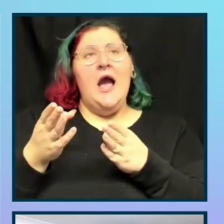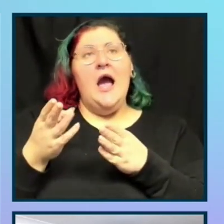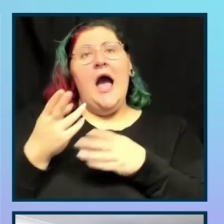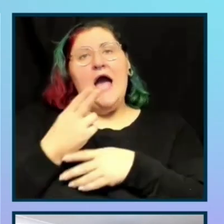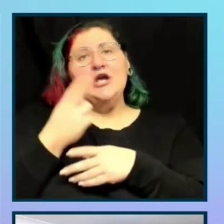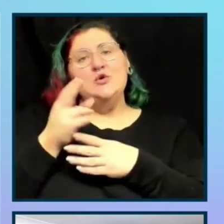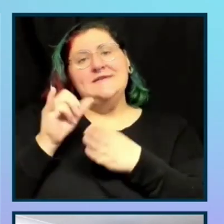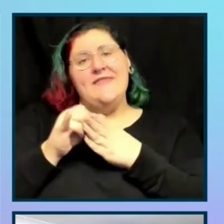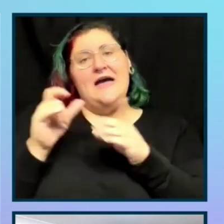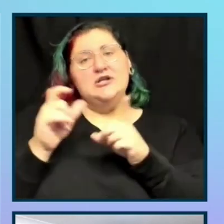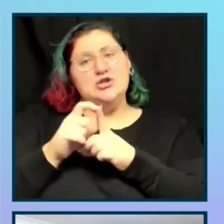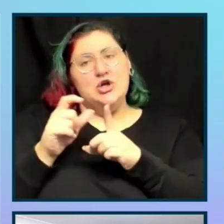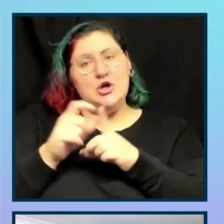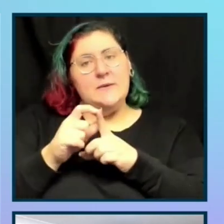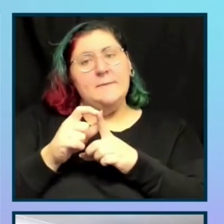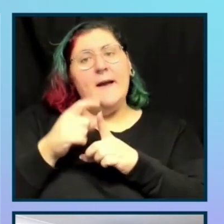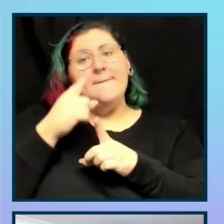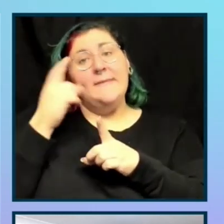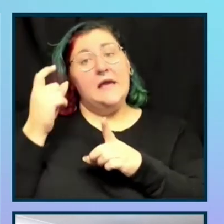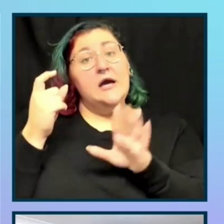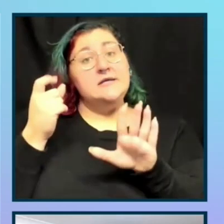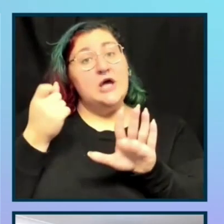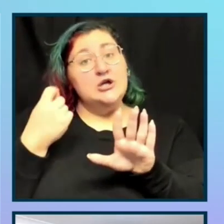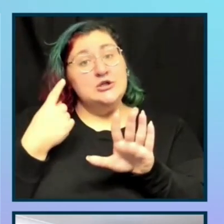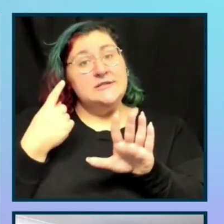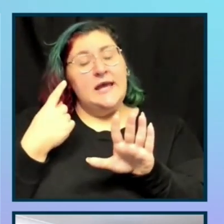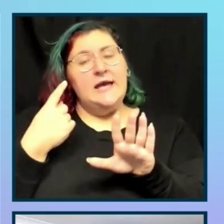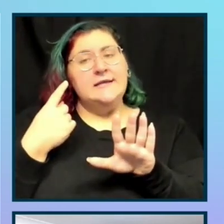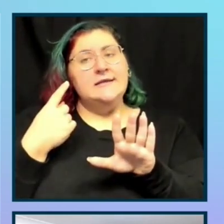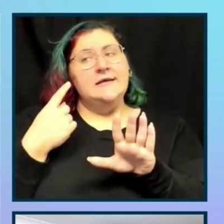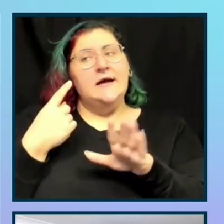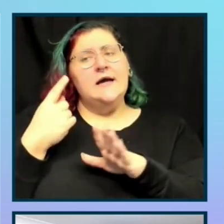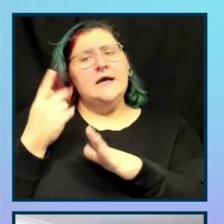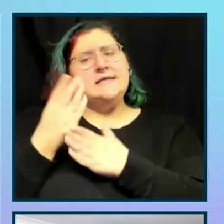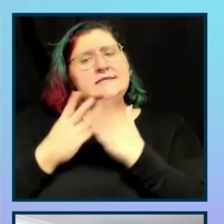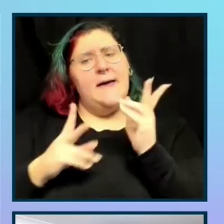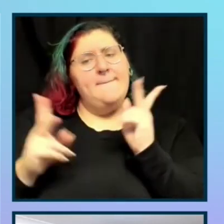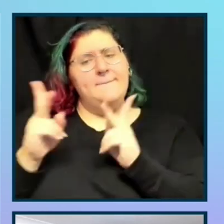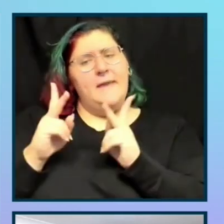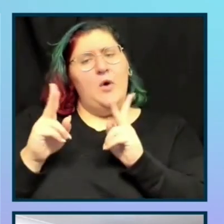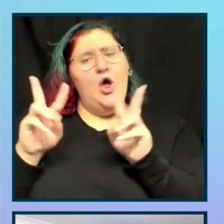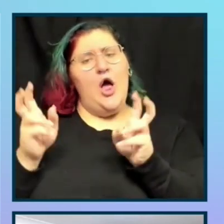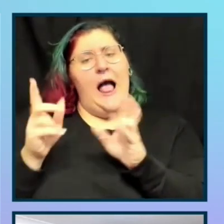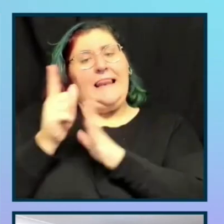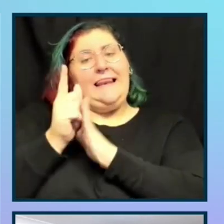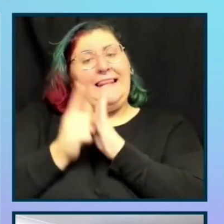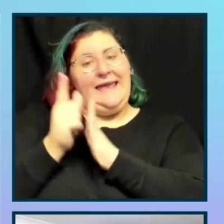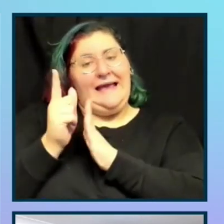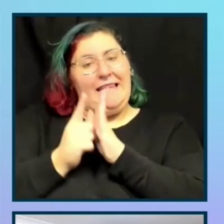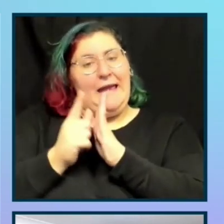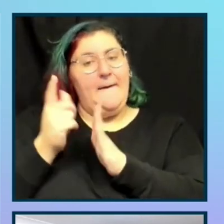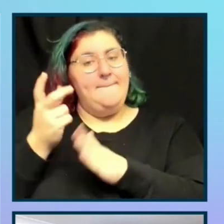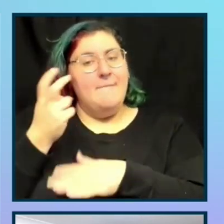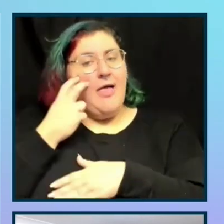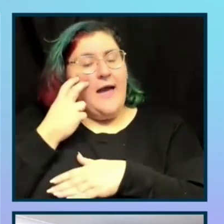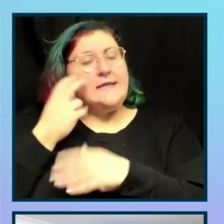can and often does include usable and or residual vision, which I've never had. So I have absolutely no sight whatsoever,